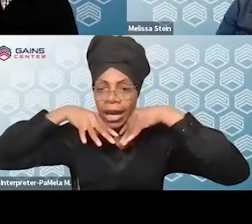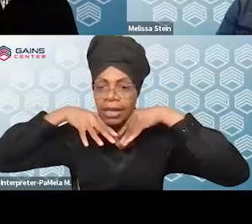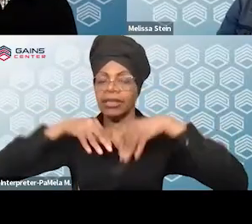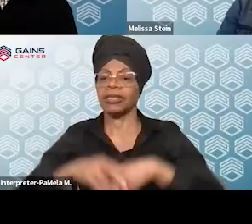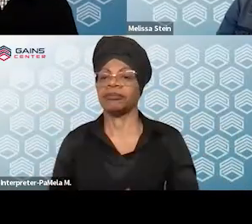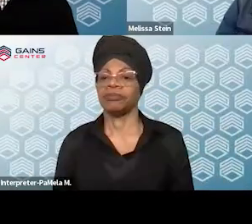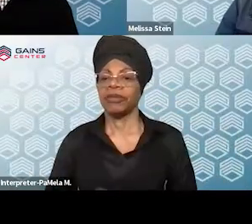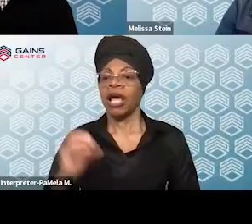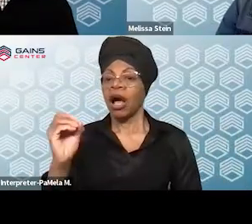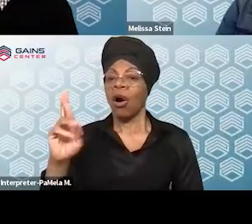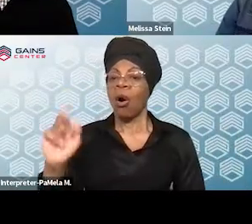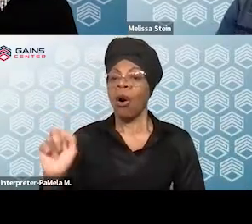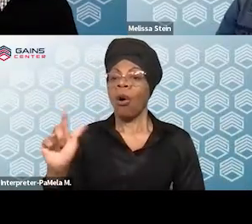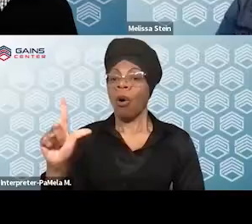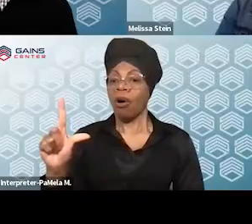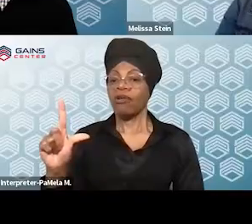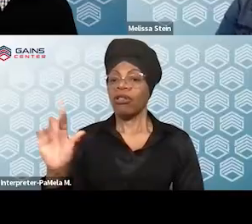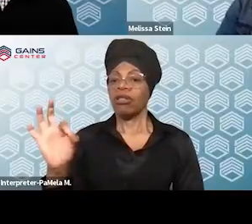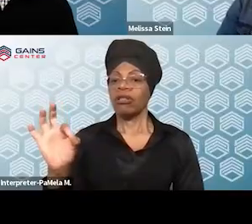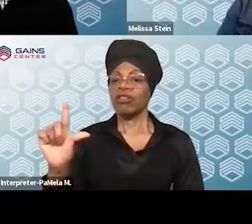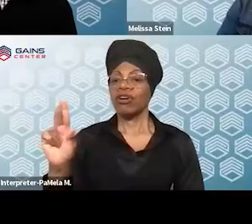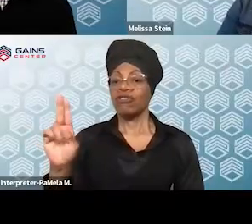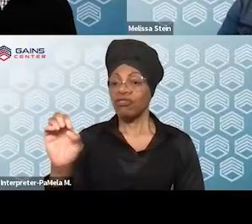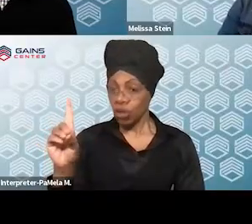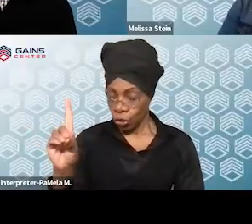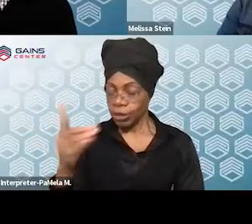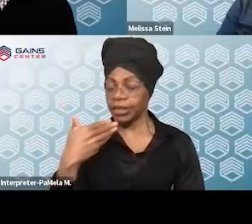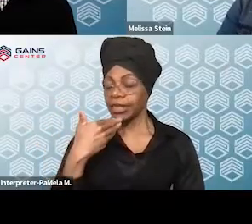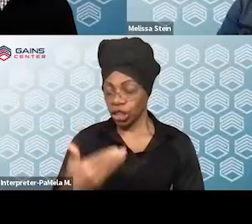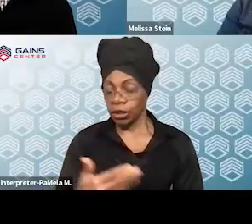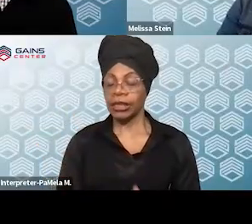Oral fluid is good for the prevalence of alcohol